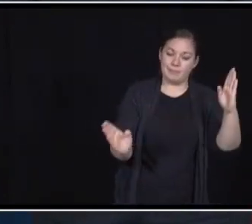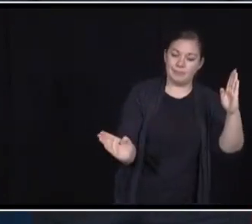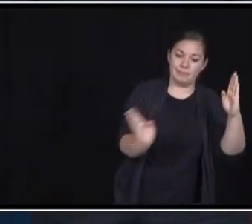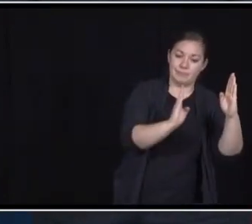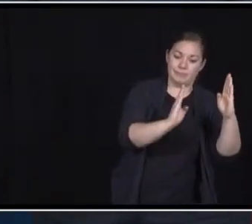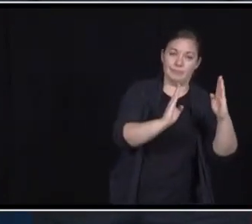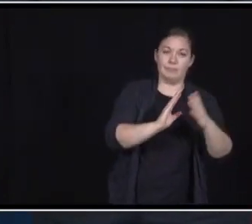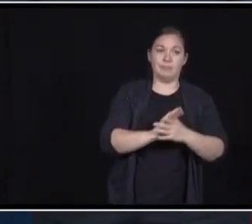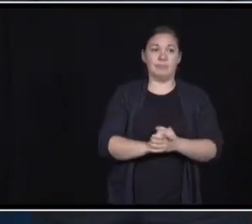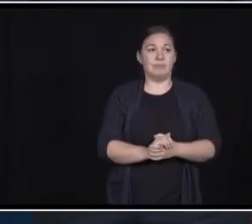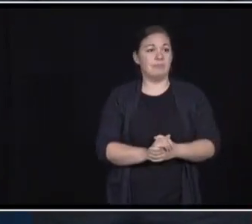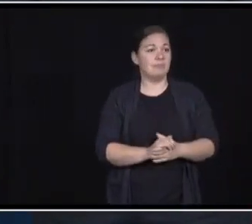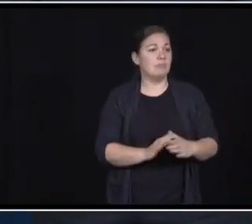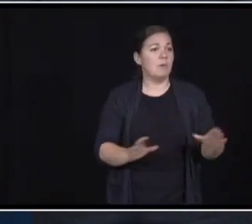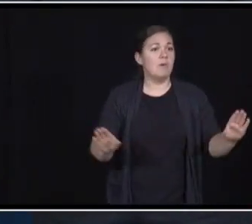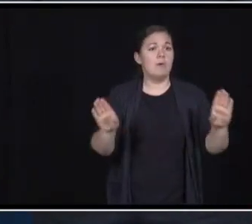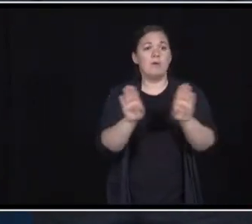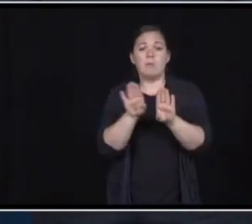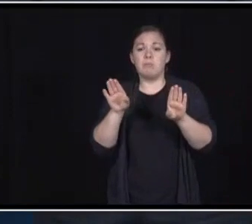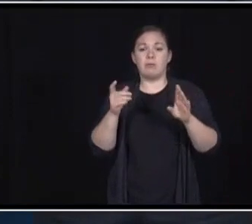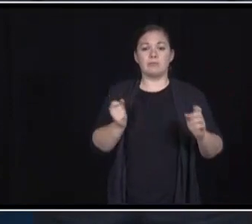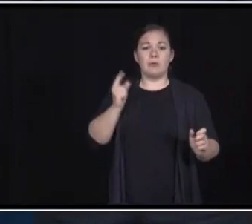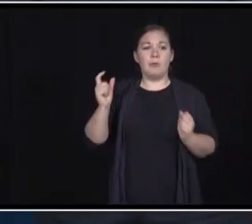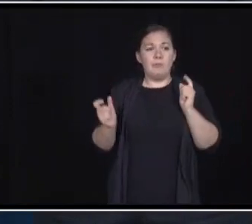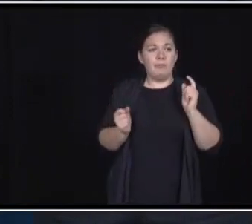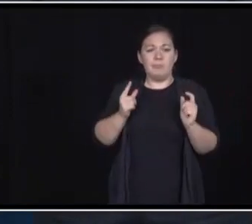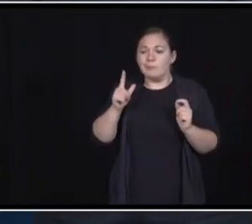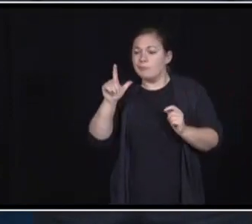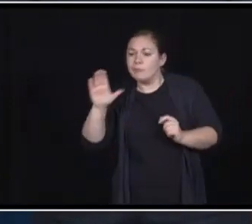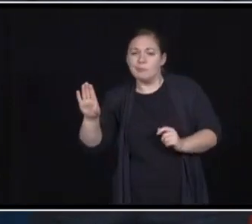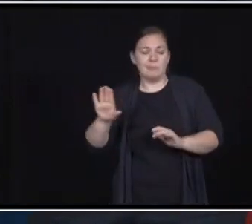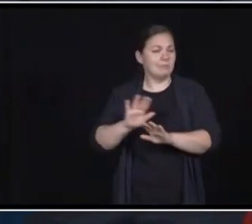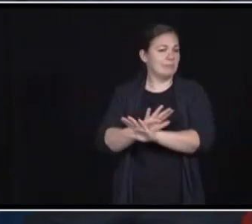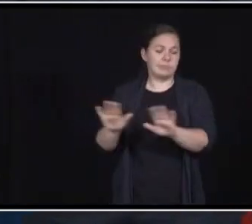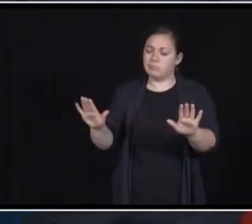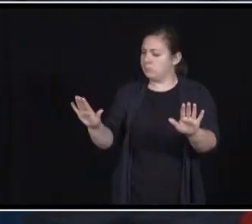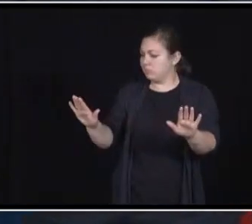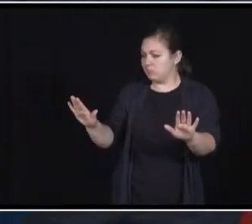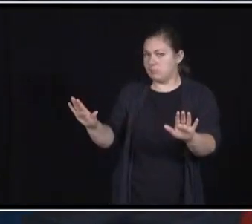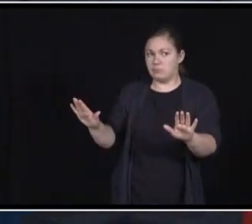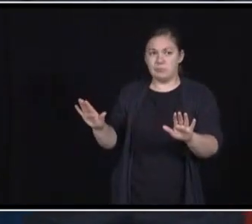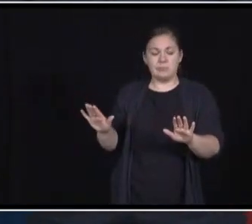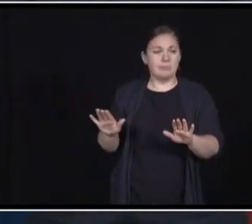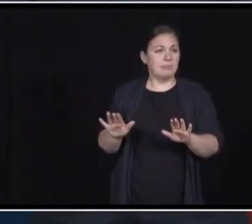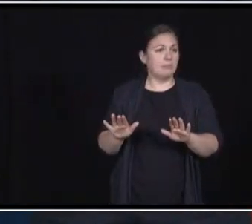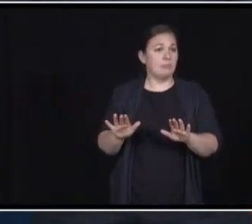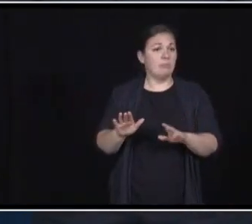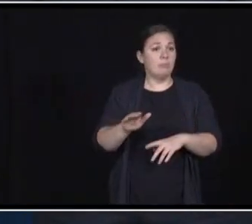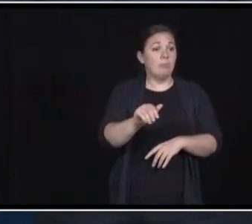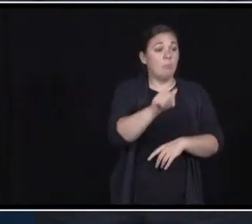single person. We have reduced the hours of serving alcohol. We are shut down strip joints.